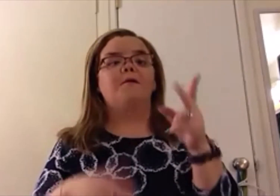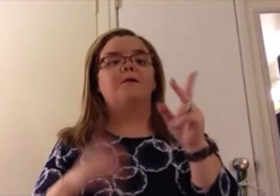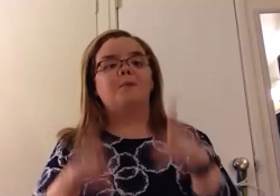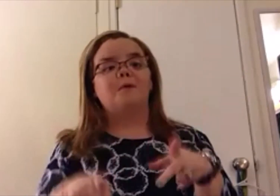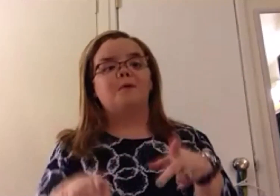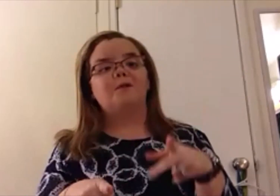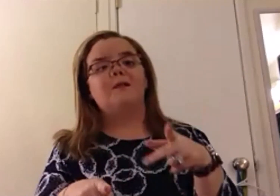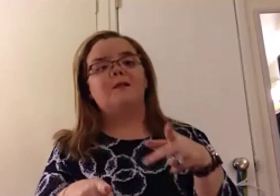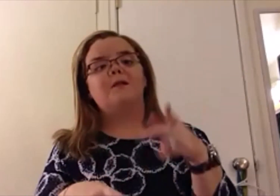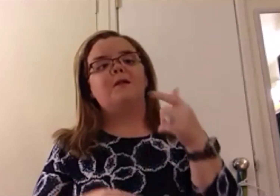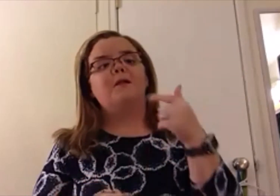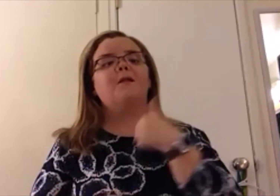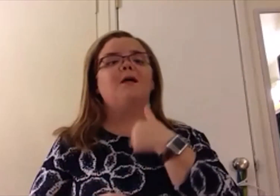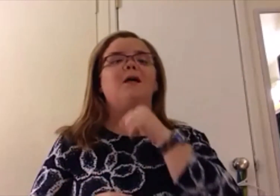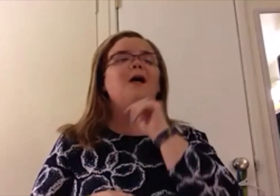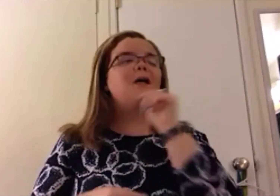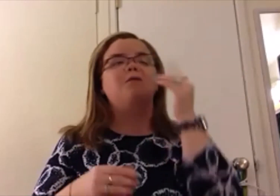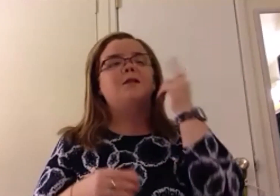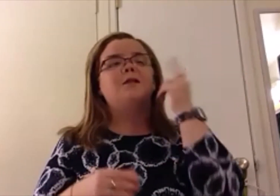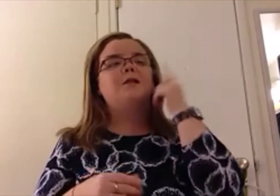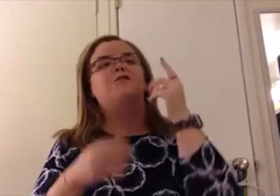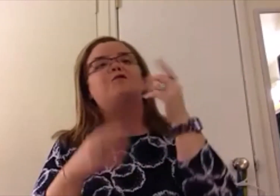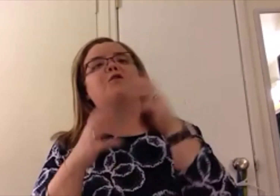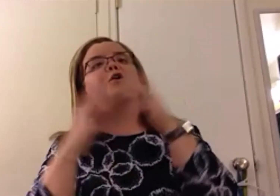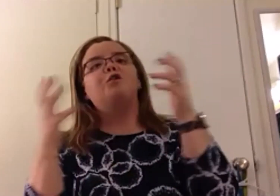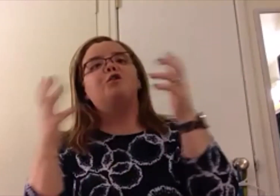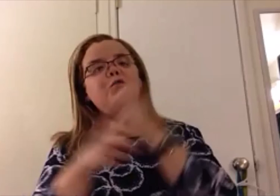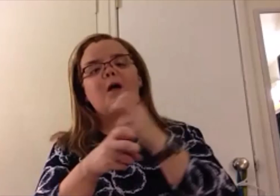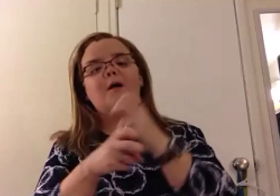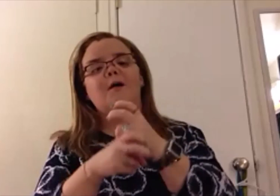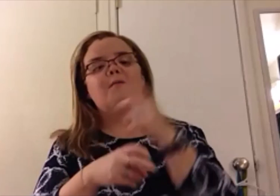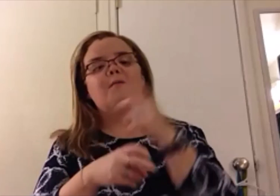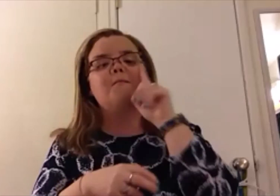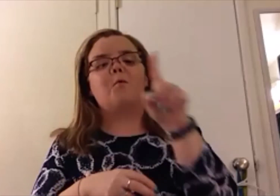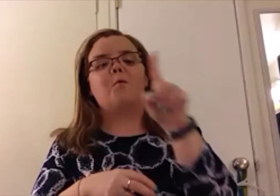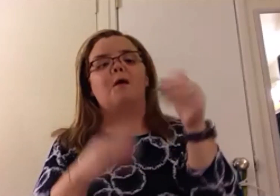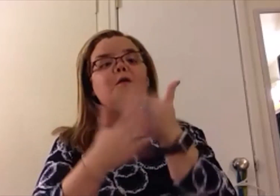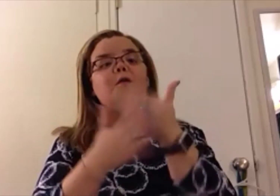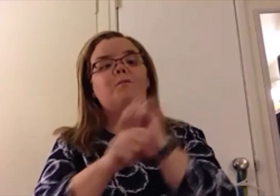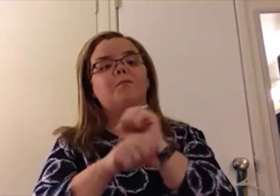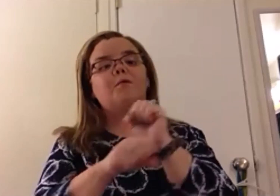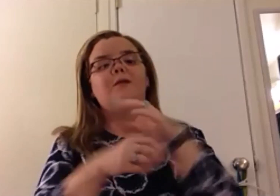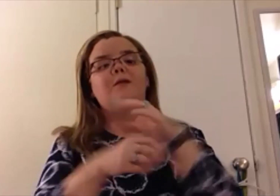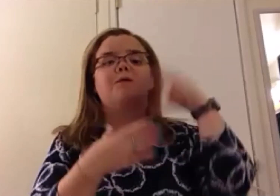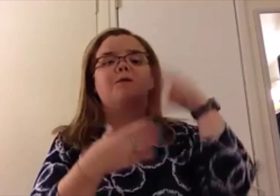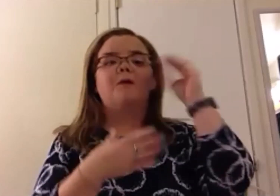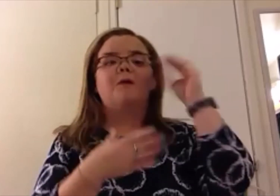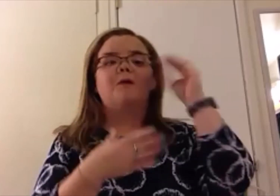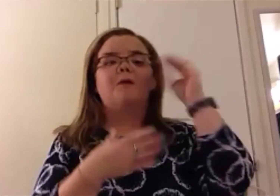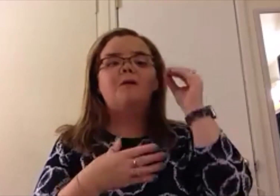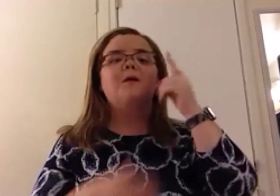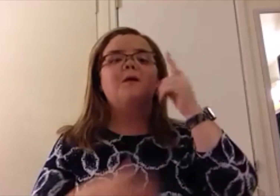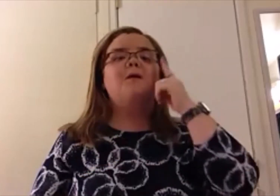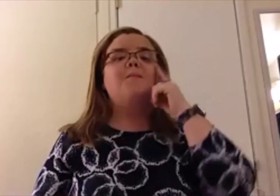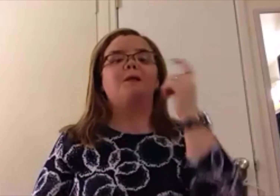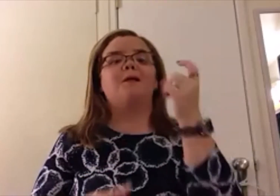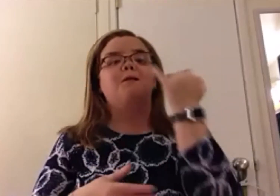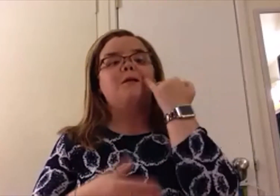person that i don't think is too hard for a new employee to learn because if they want